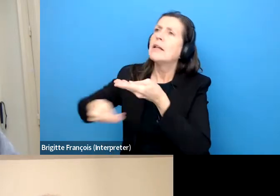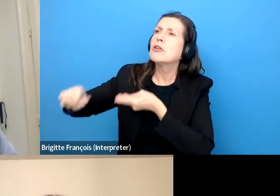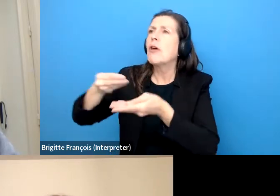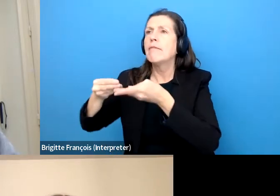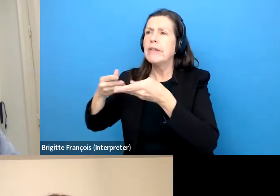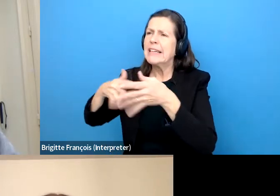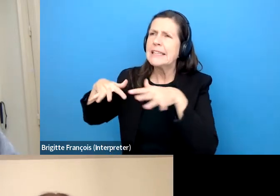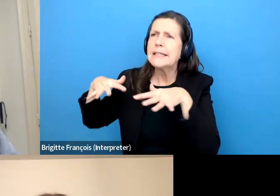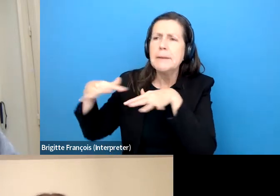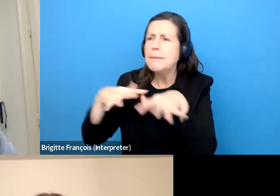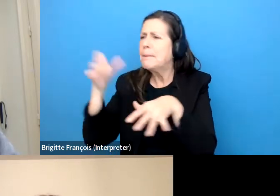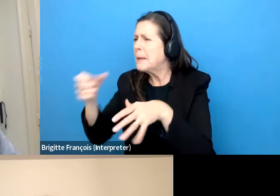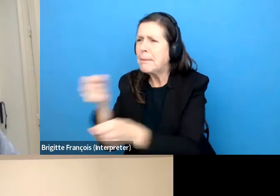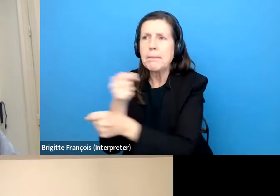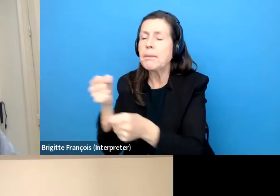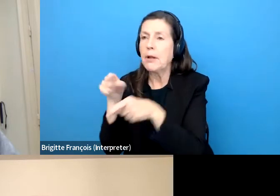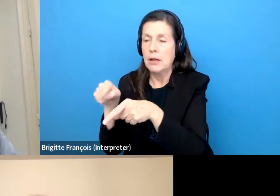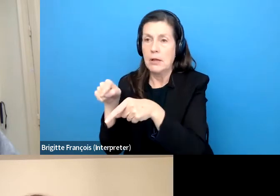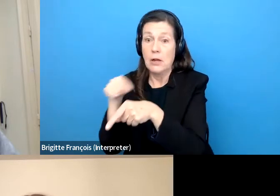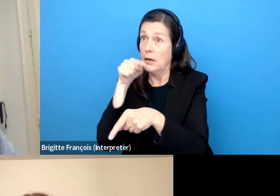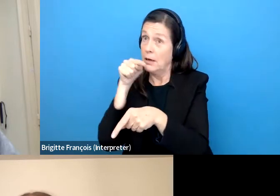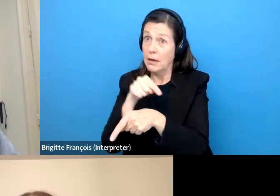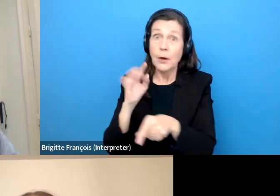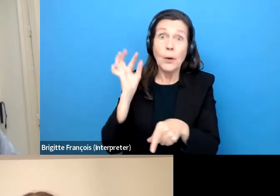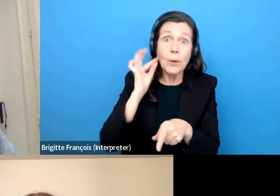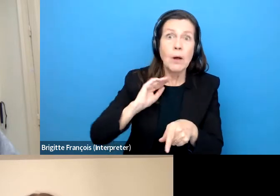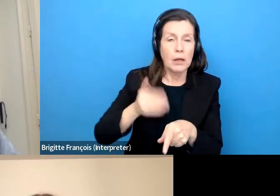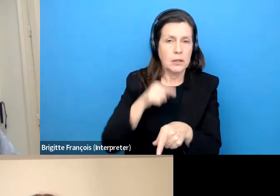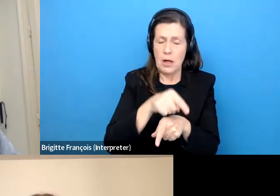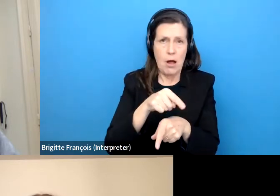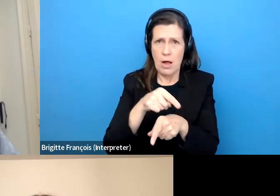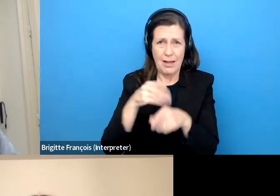It was mentioned by the first speaker that you would not find